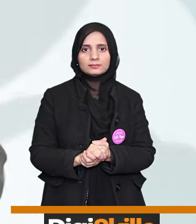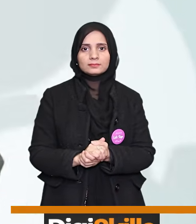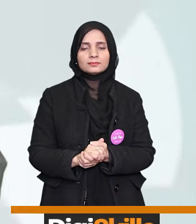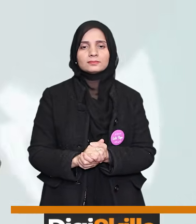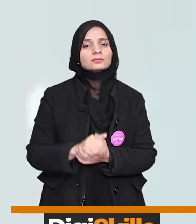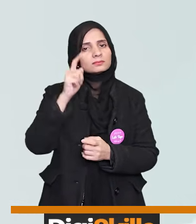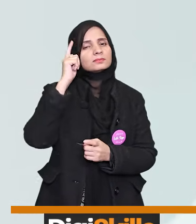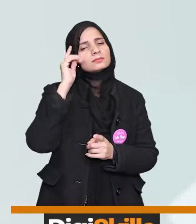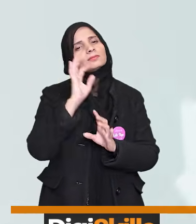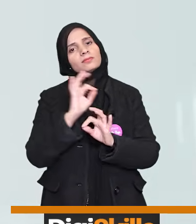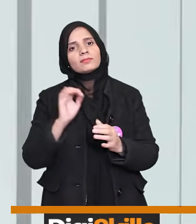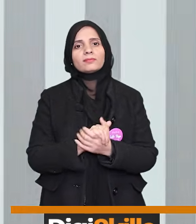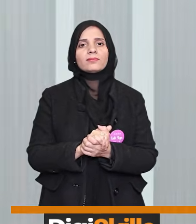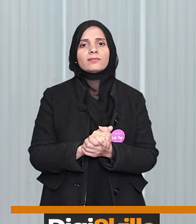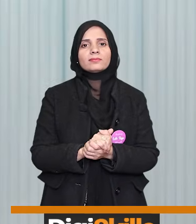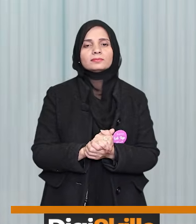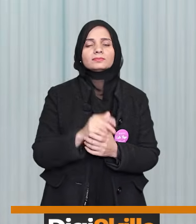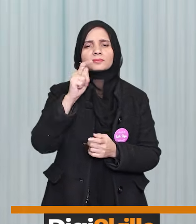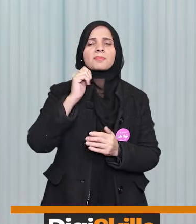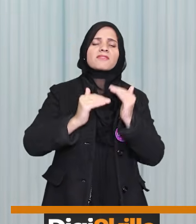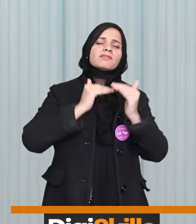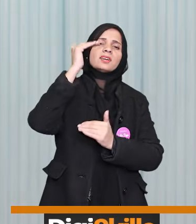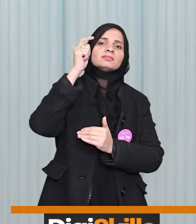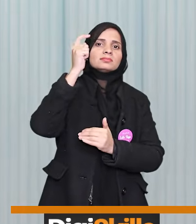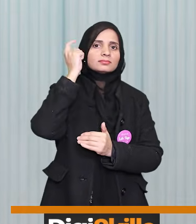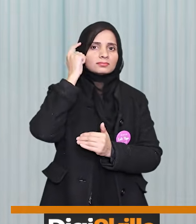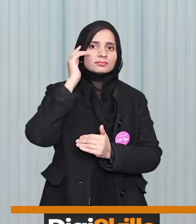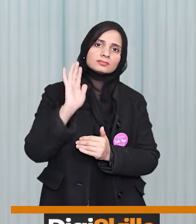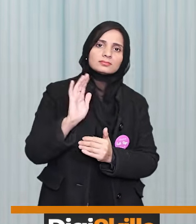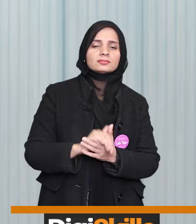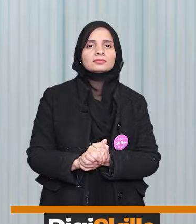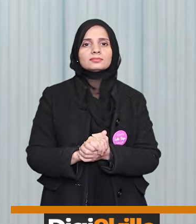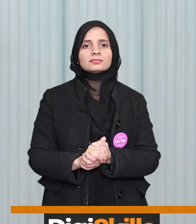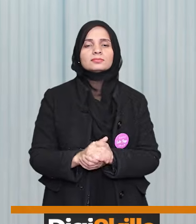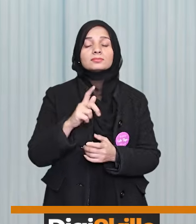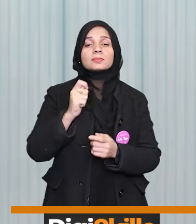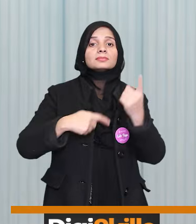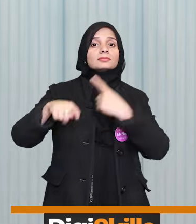Believe me, you will have success only so enhance your professional behavior.